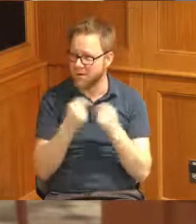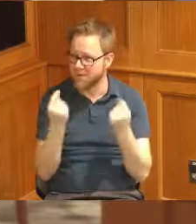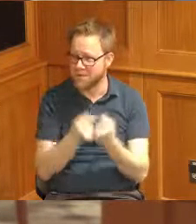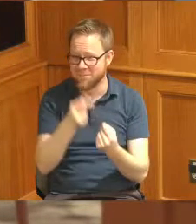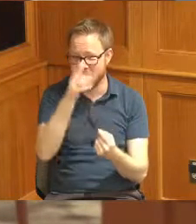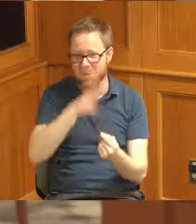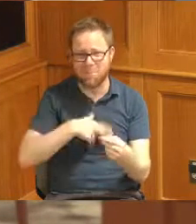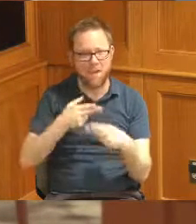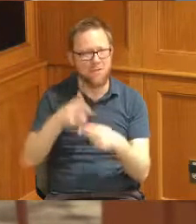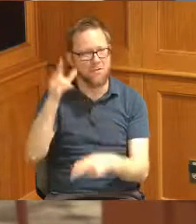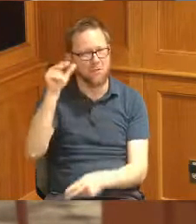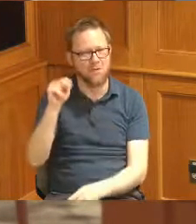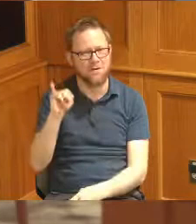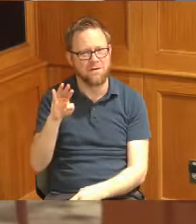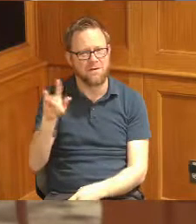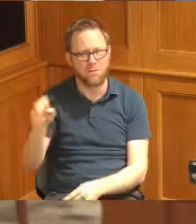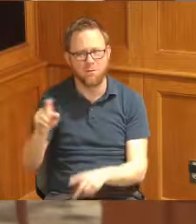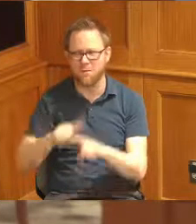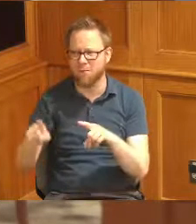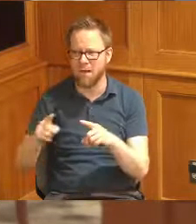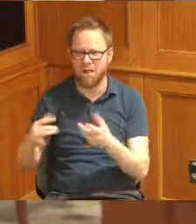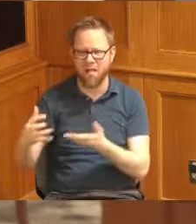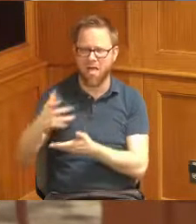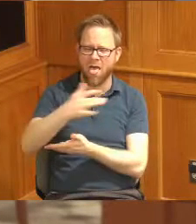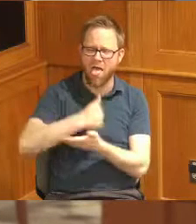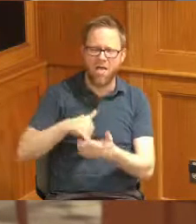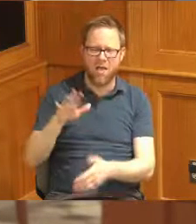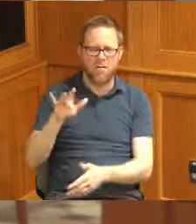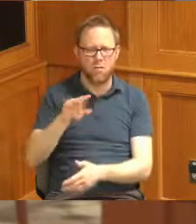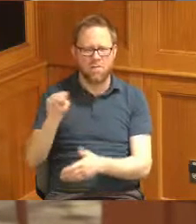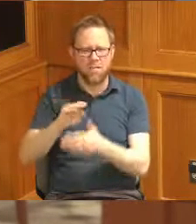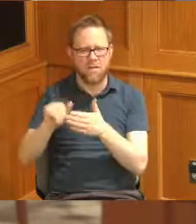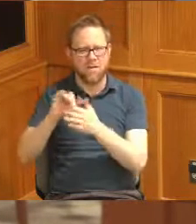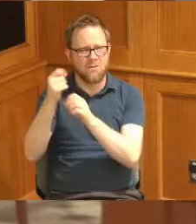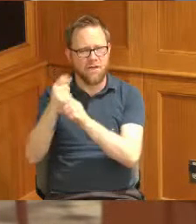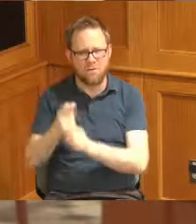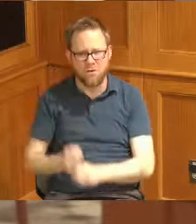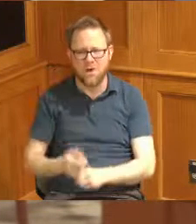this horse nibbles but he makes 25 Millions a year and he's got rappers that want to keep people on